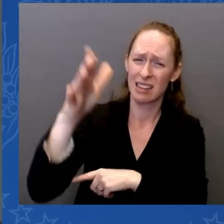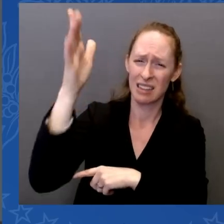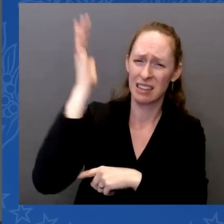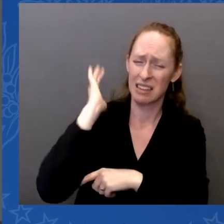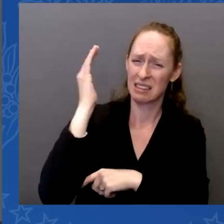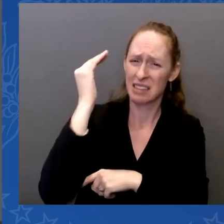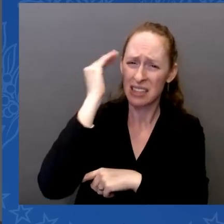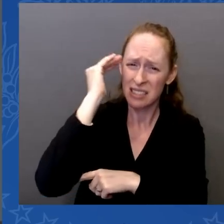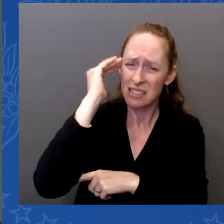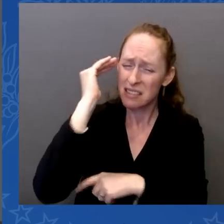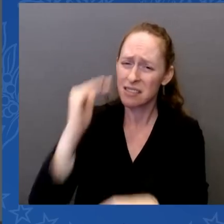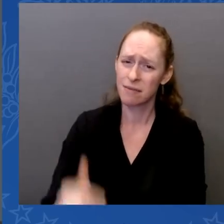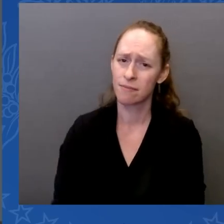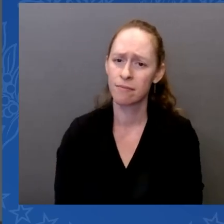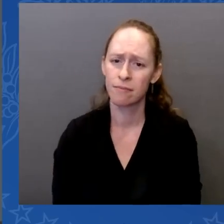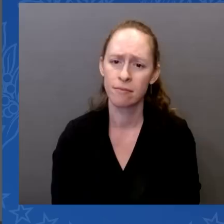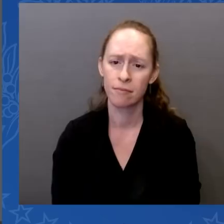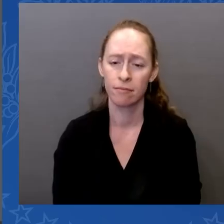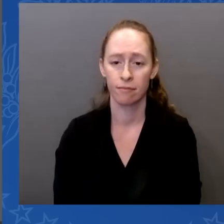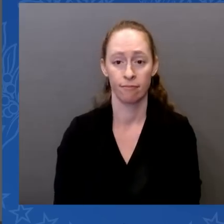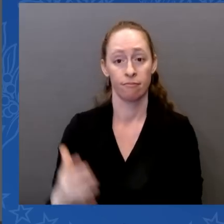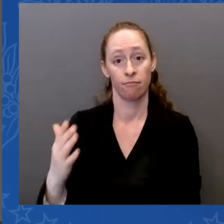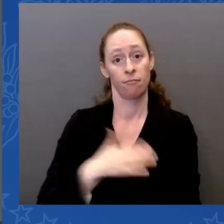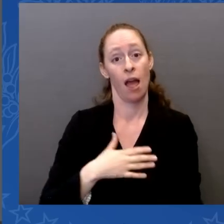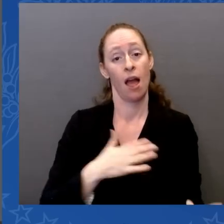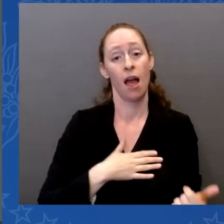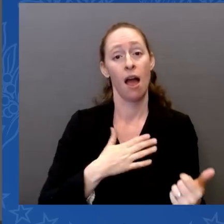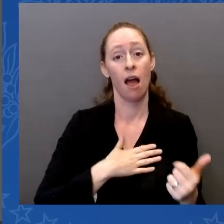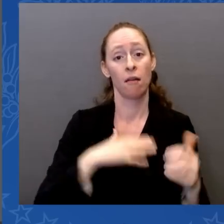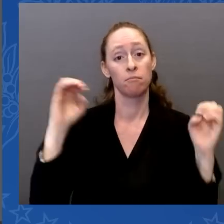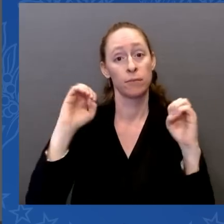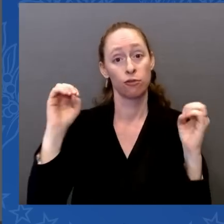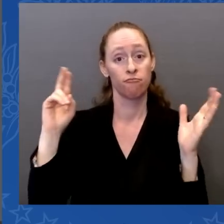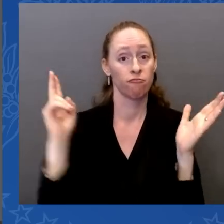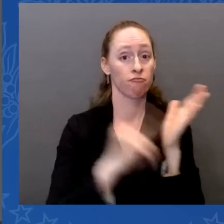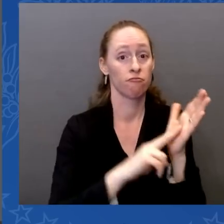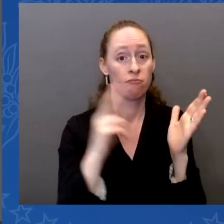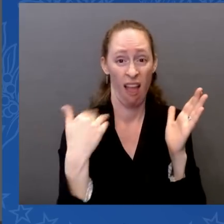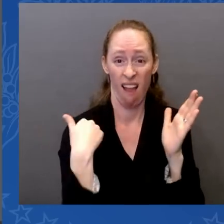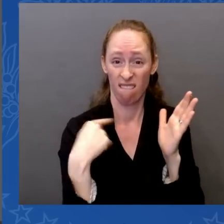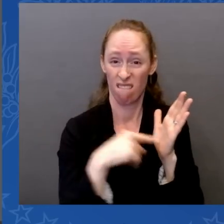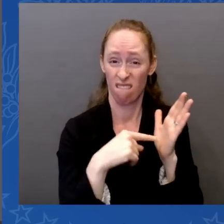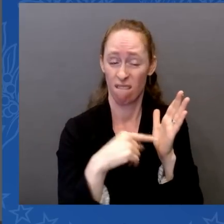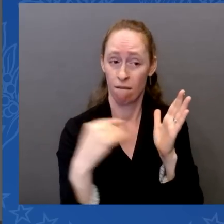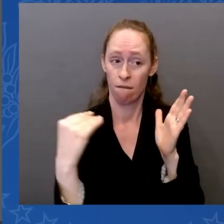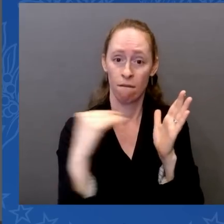for debris clearage, and rescue pi- for power and water restoration, shelter and food for the entire month.